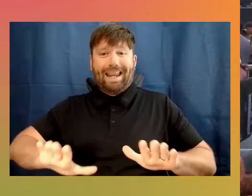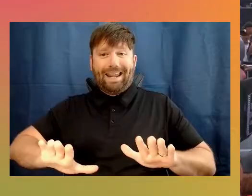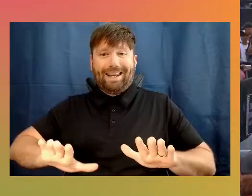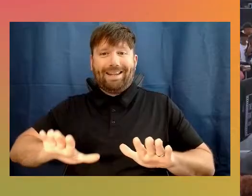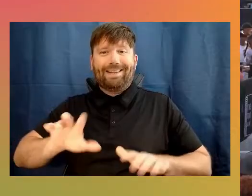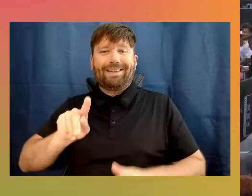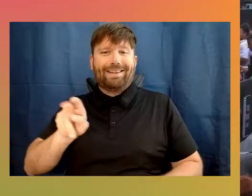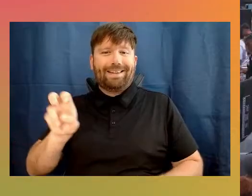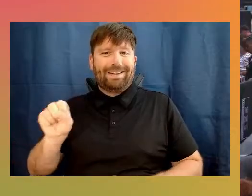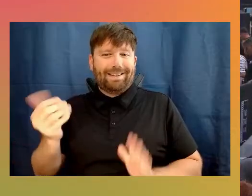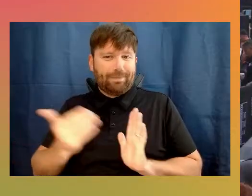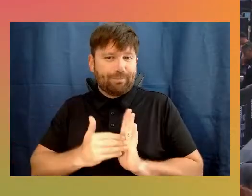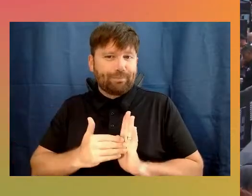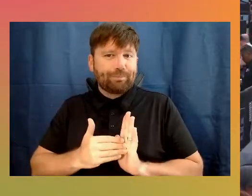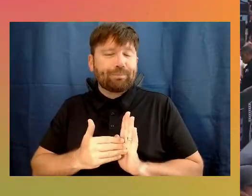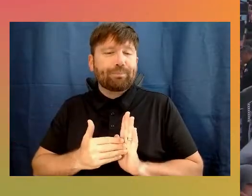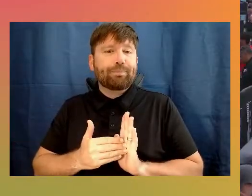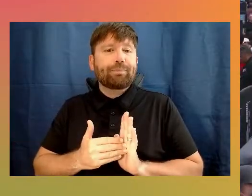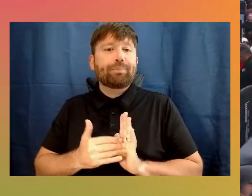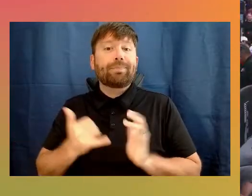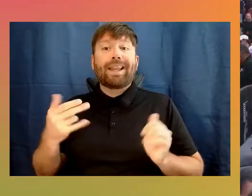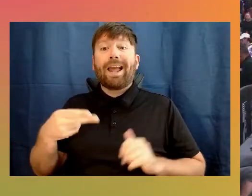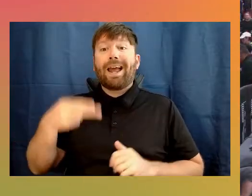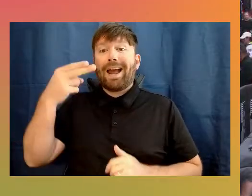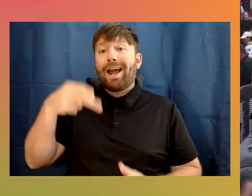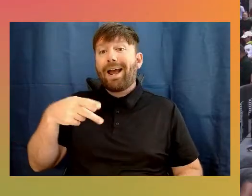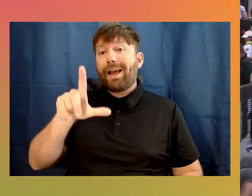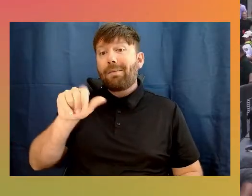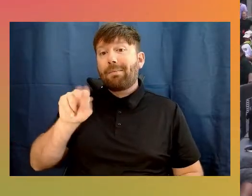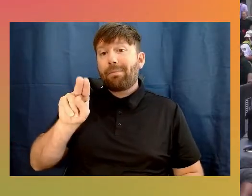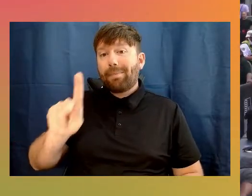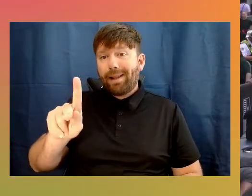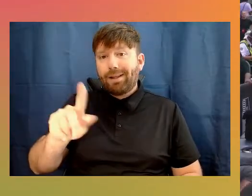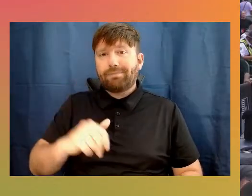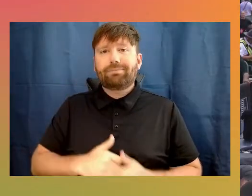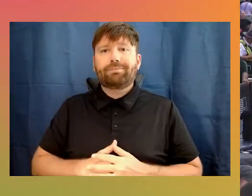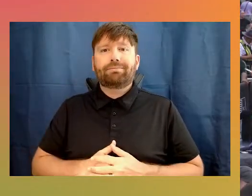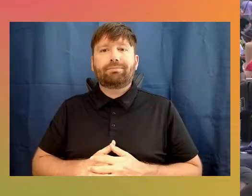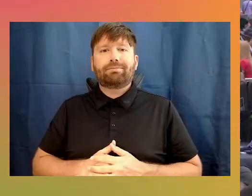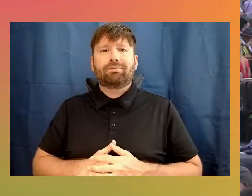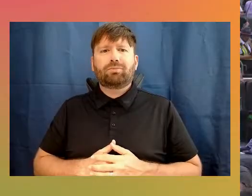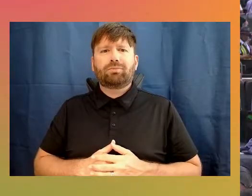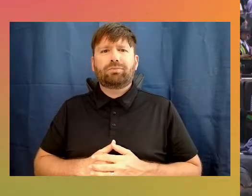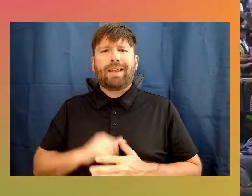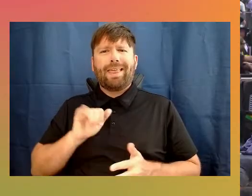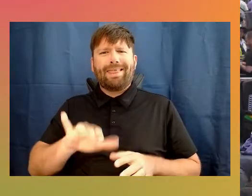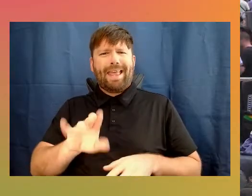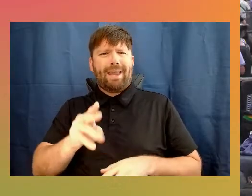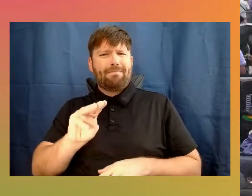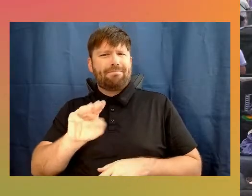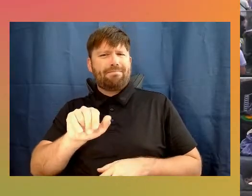WE WILL COME BACK ON TO HANDS